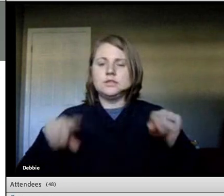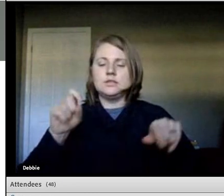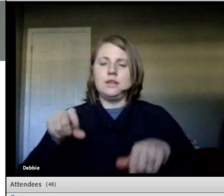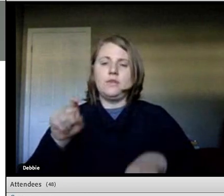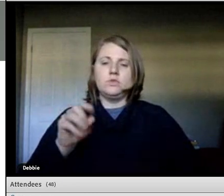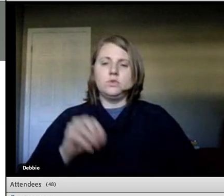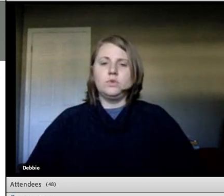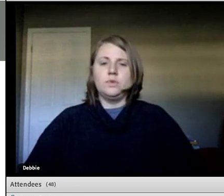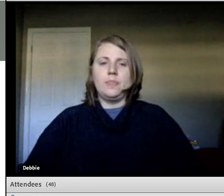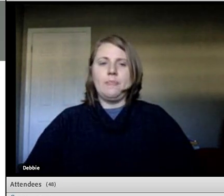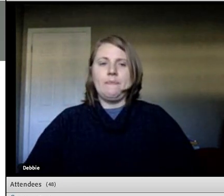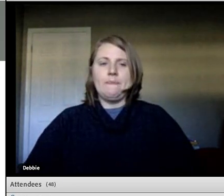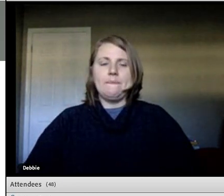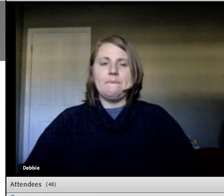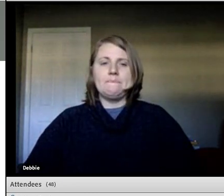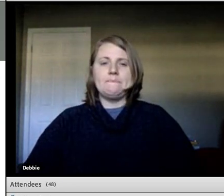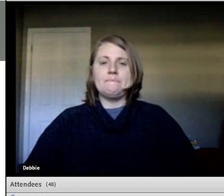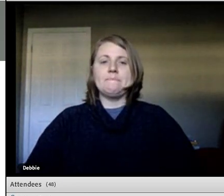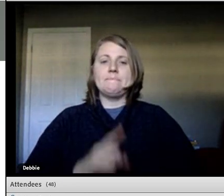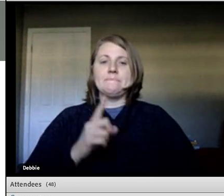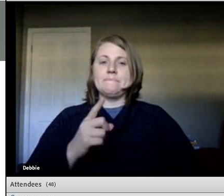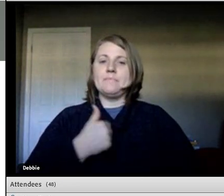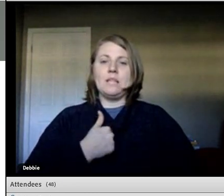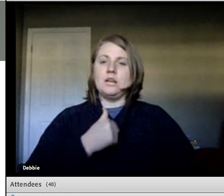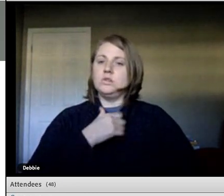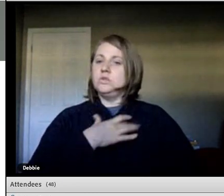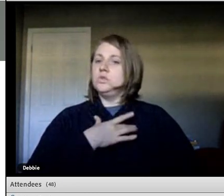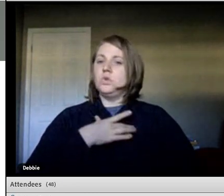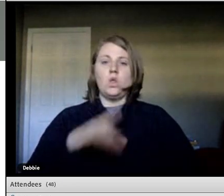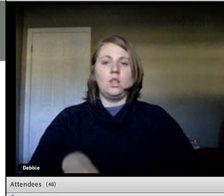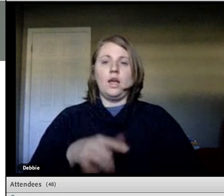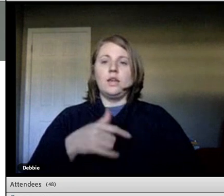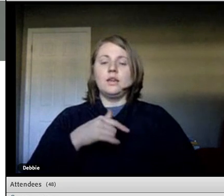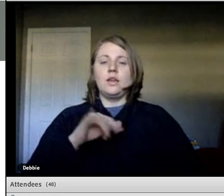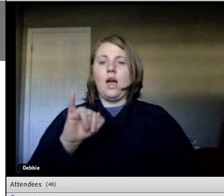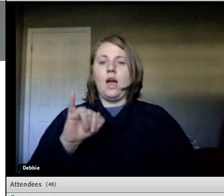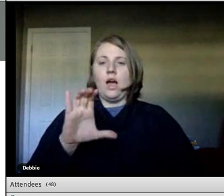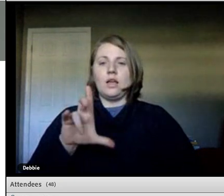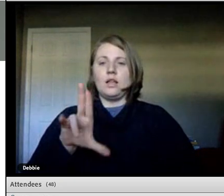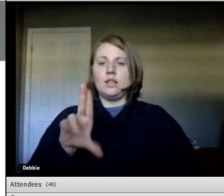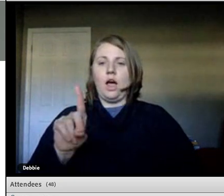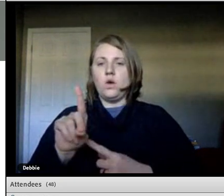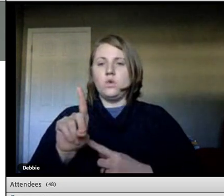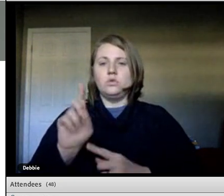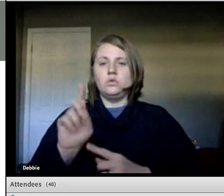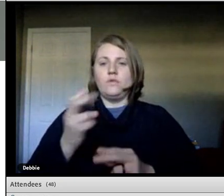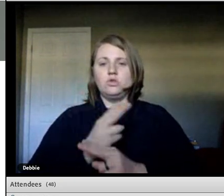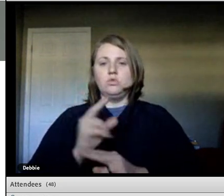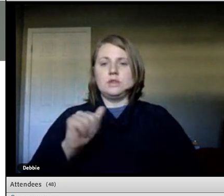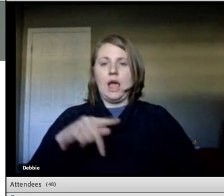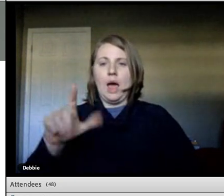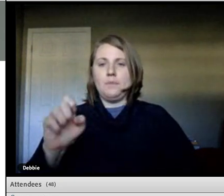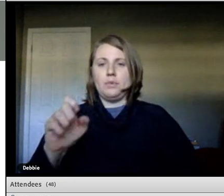The one I really don't like is the iCloud one because you have to use Apple stuff to get to it, so, like, my phone will save it,